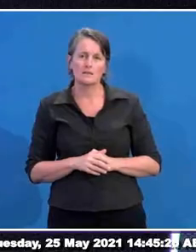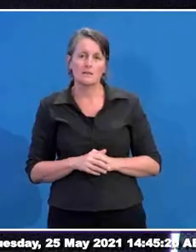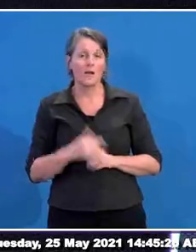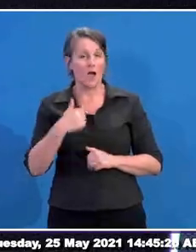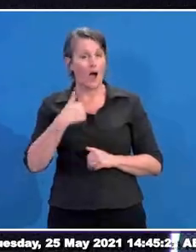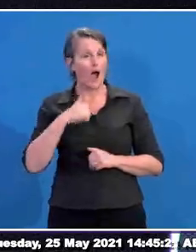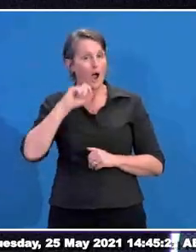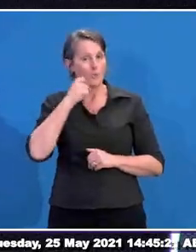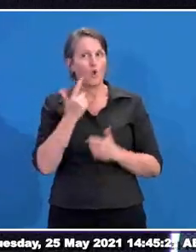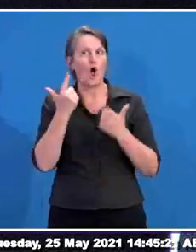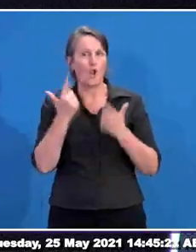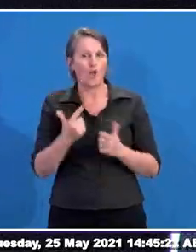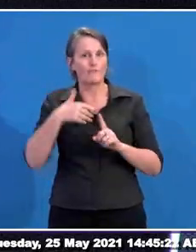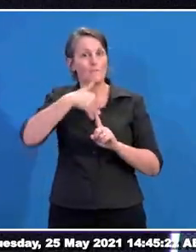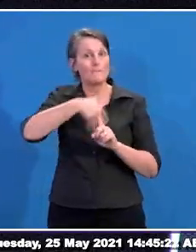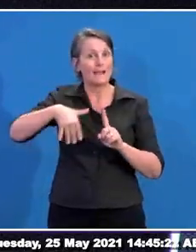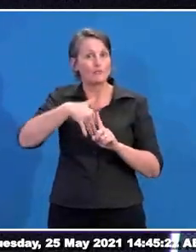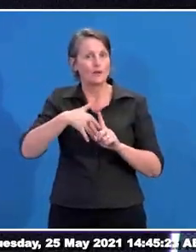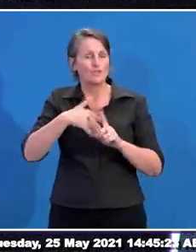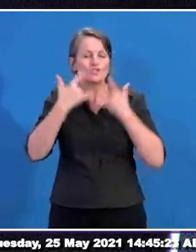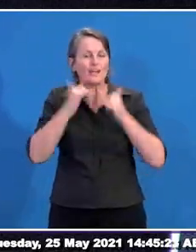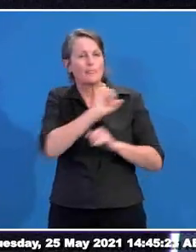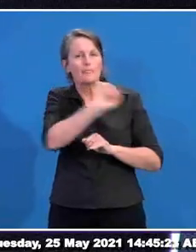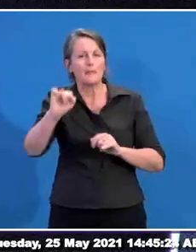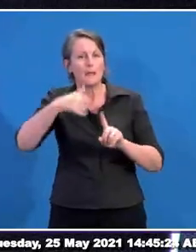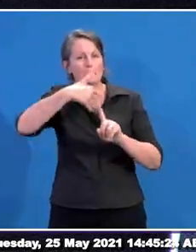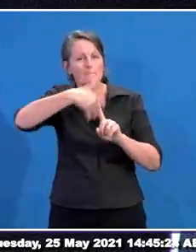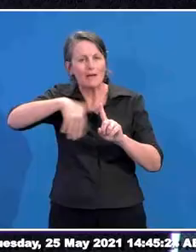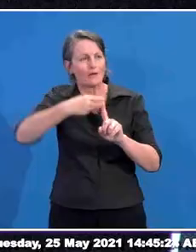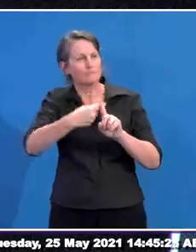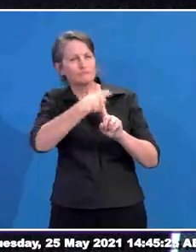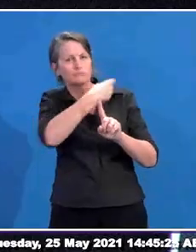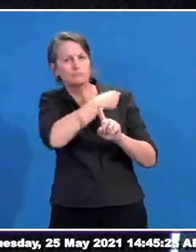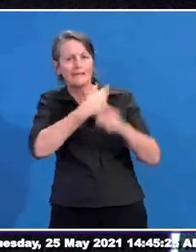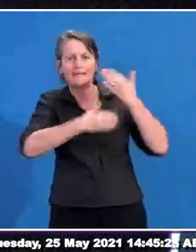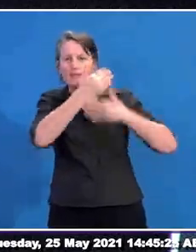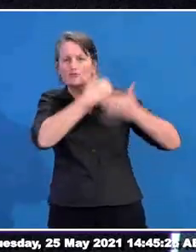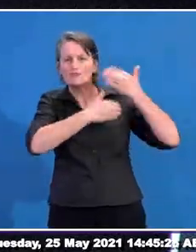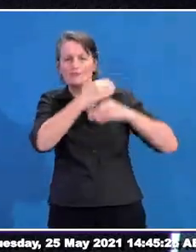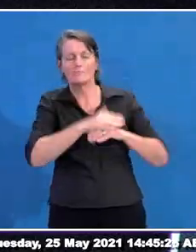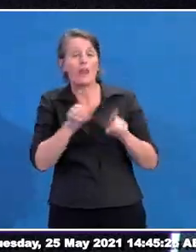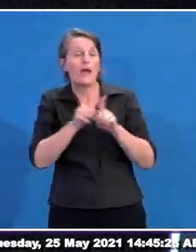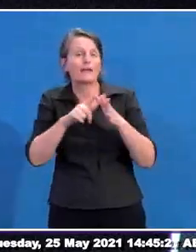If someone is talking about restrictive practices and yet during the interview